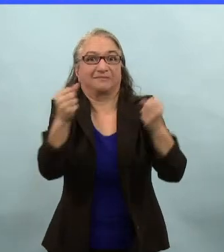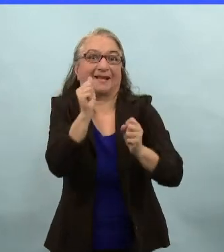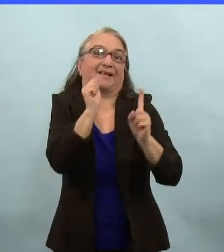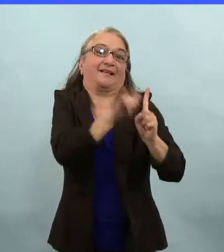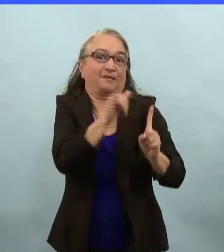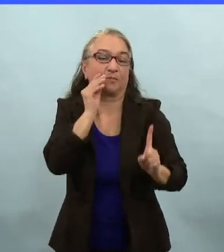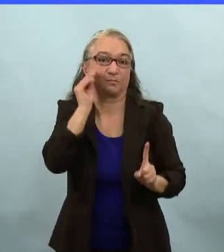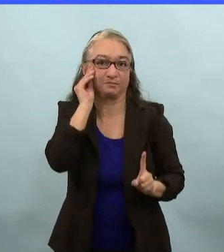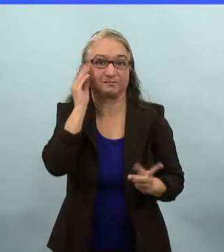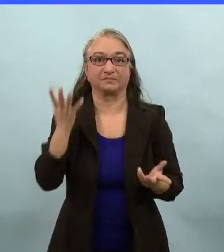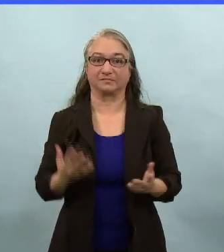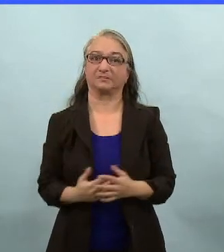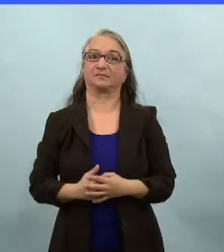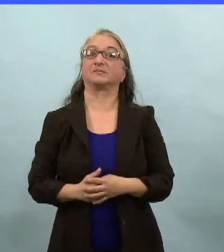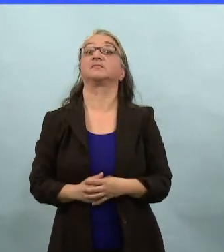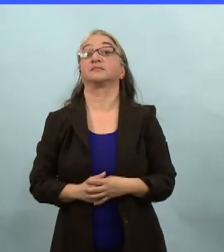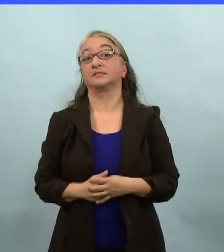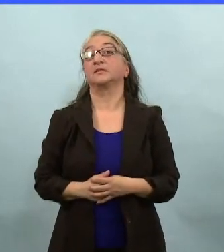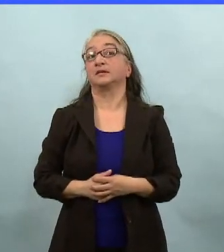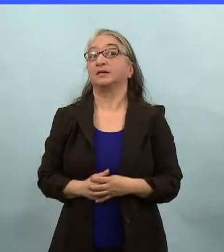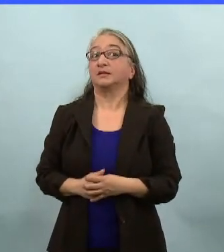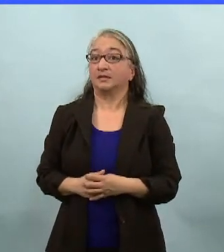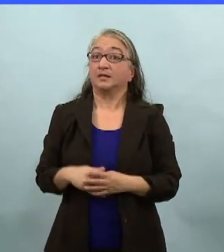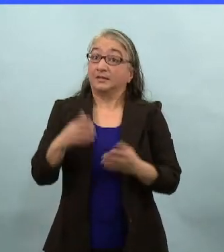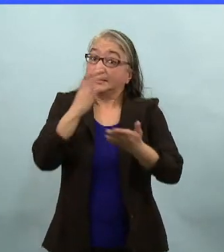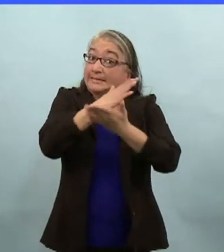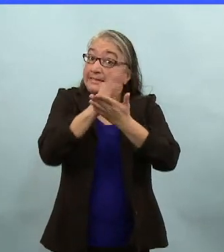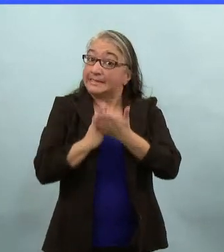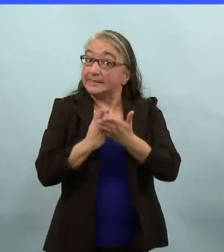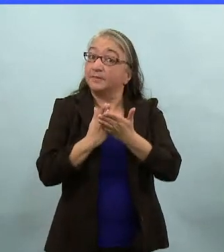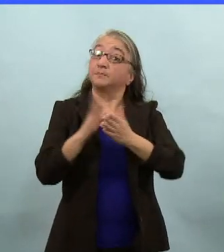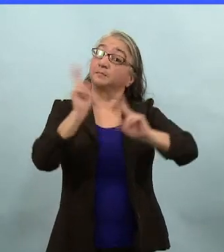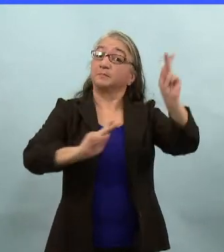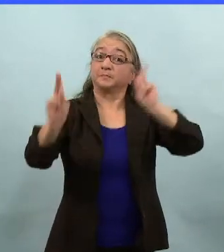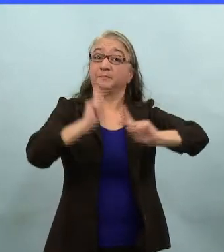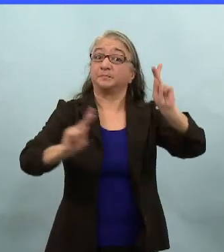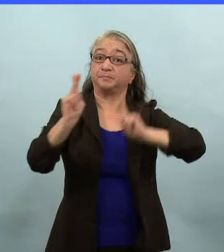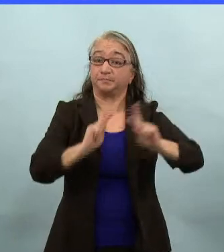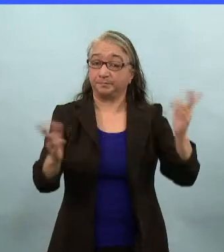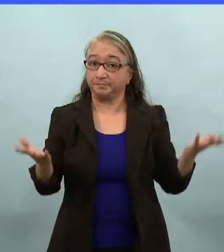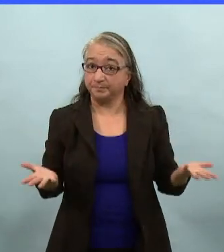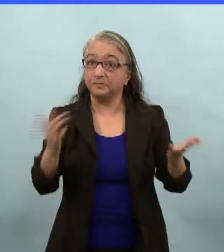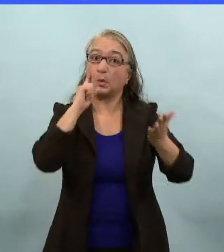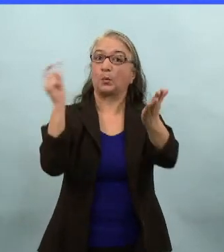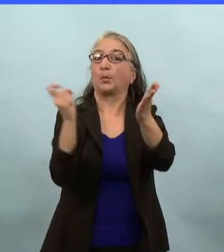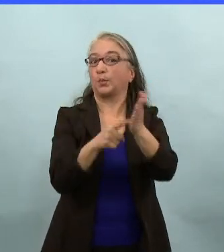some individuals that we are seeing in our hospital numbers entered hospital not because